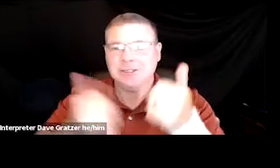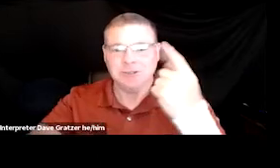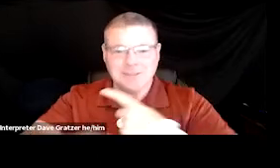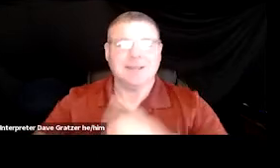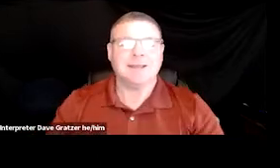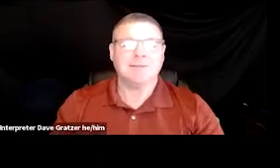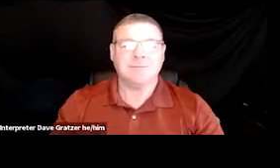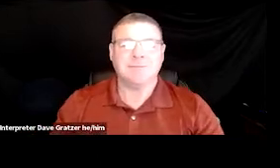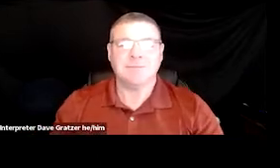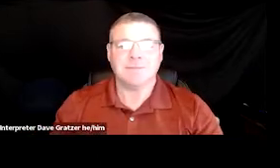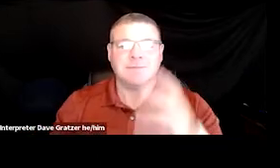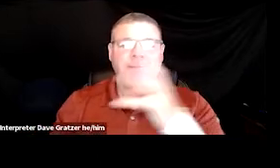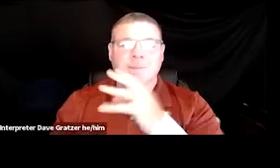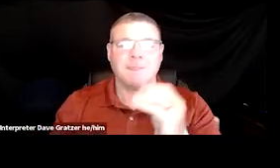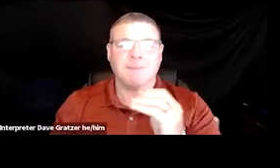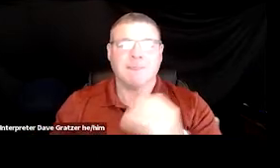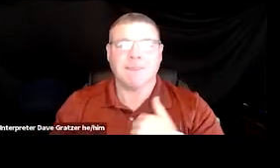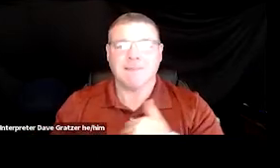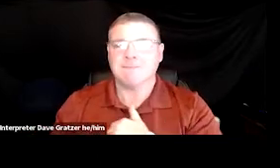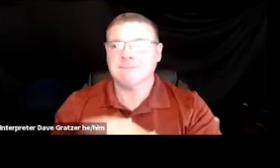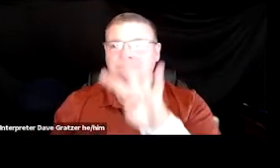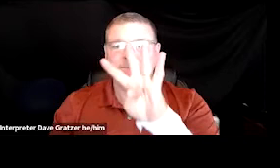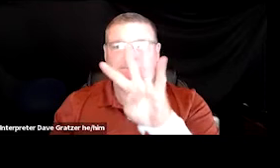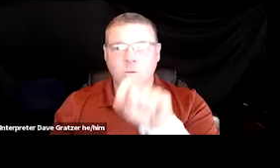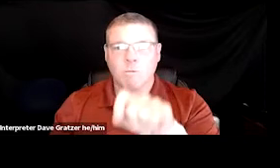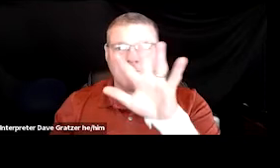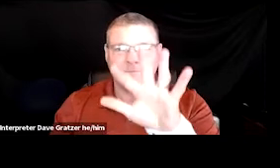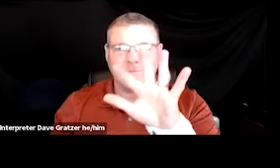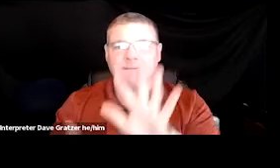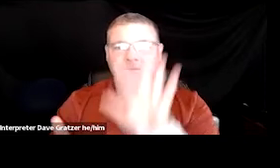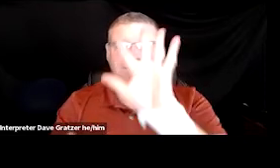We have in our county, usually upwards of 4.5, to five million folks that we serve